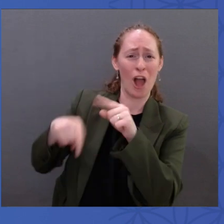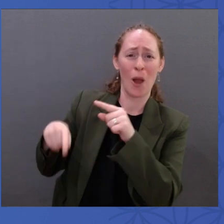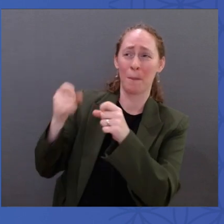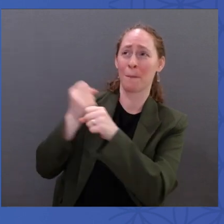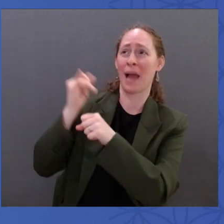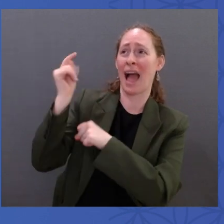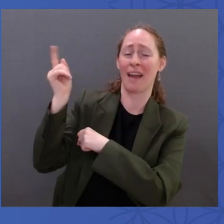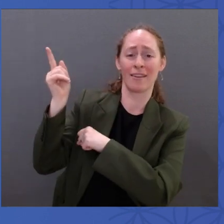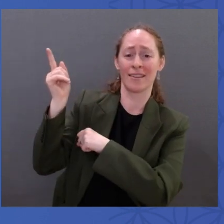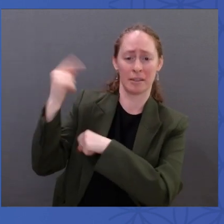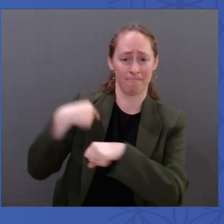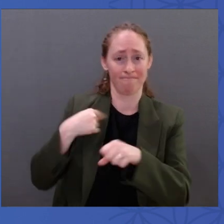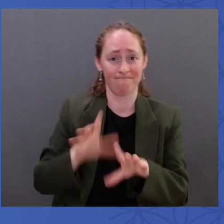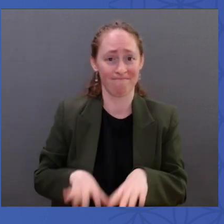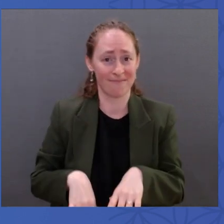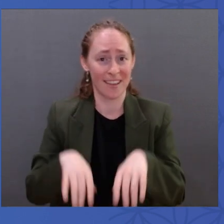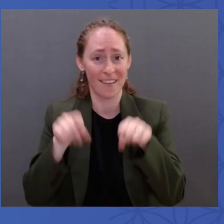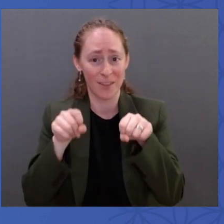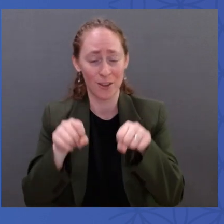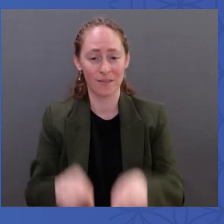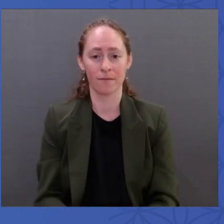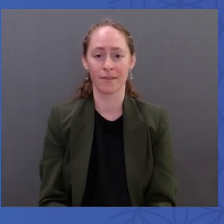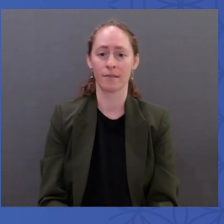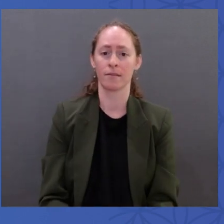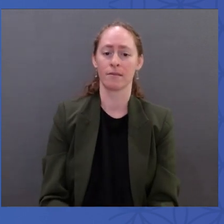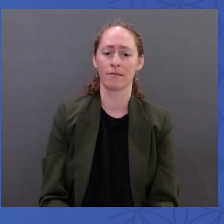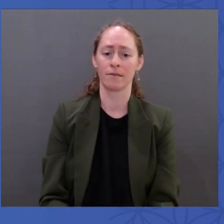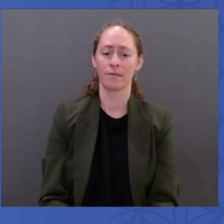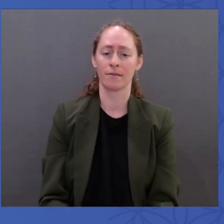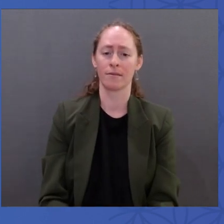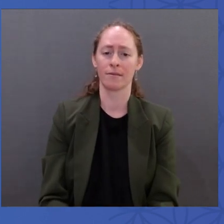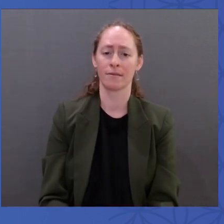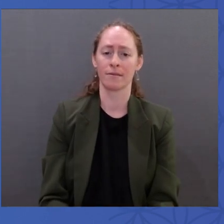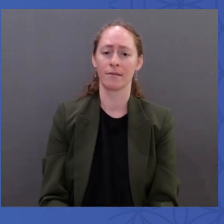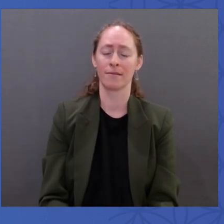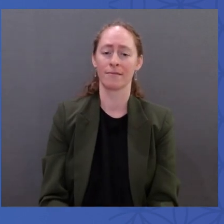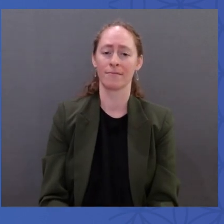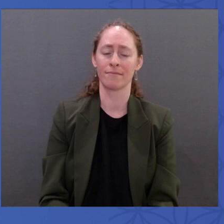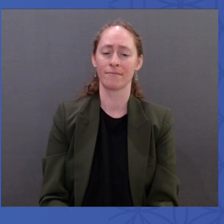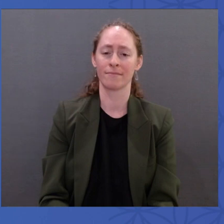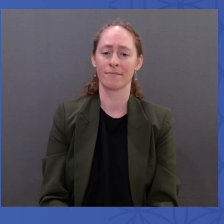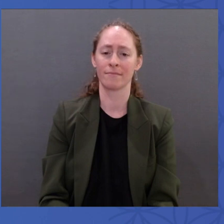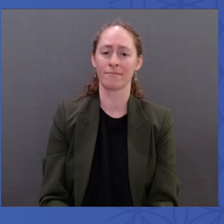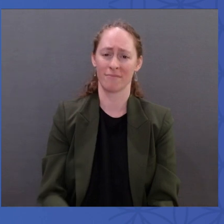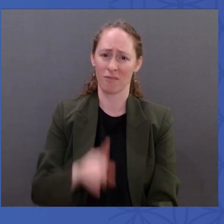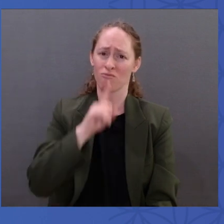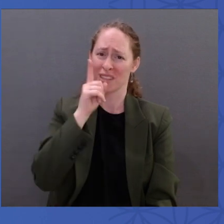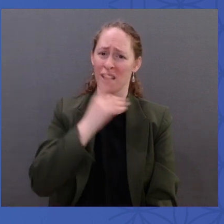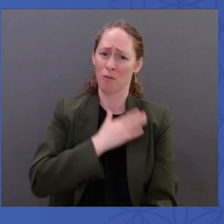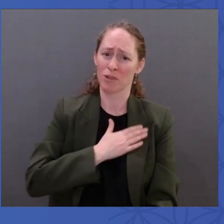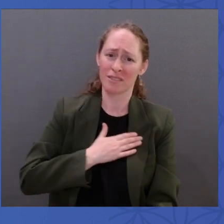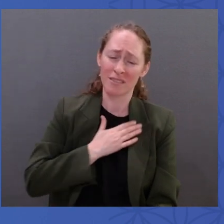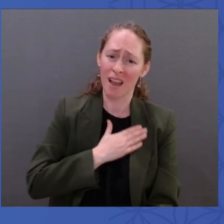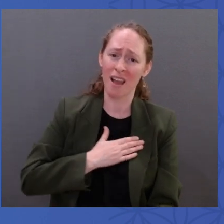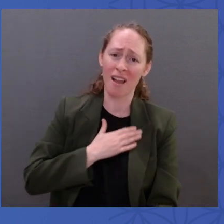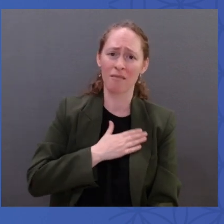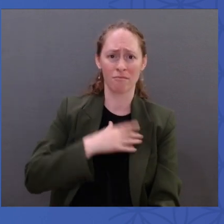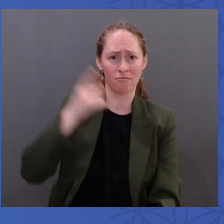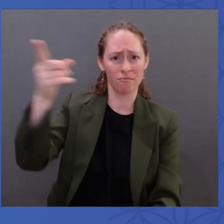and would also like to express his sincere appreciation to President Biden for the Indo-Pacific Economic Framework Initiative.